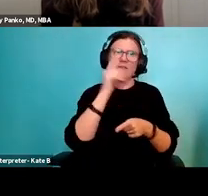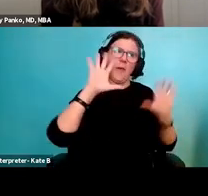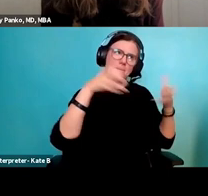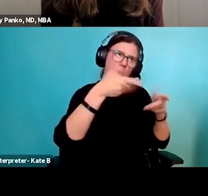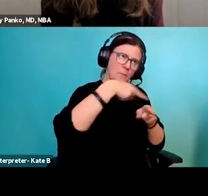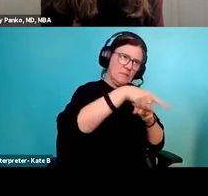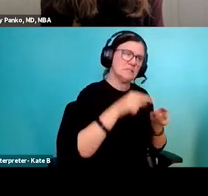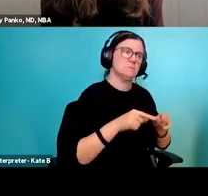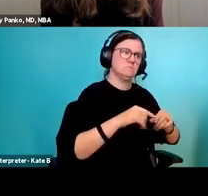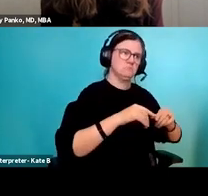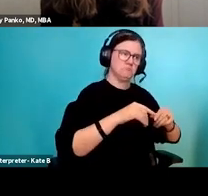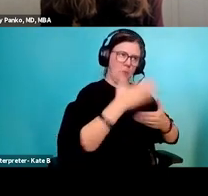with these characteristics.